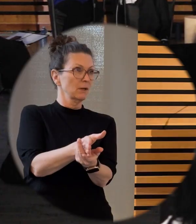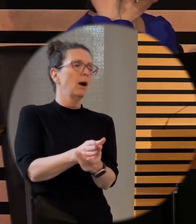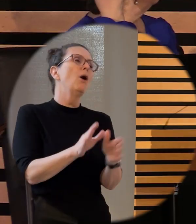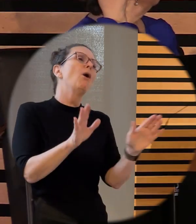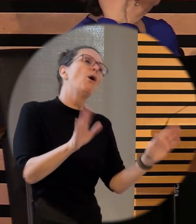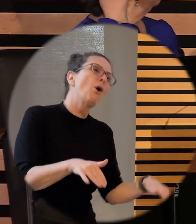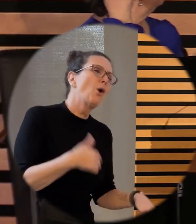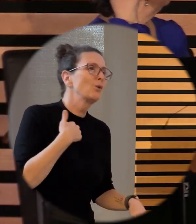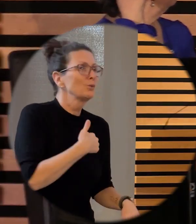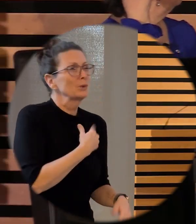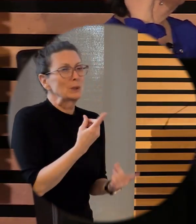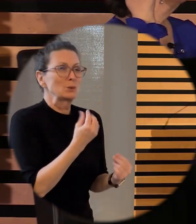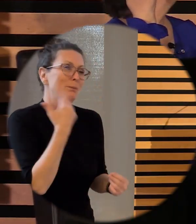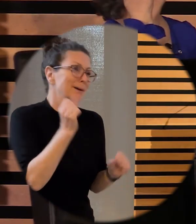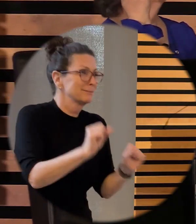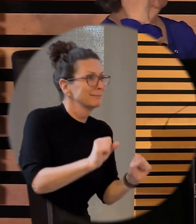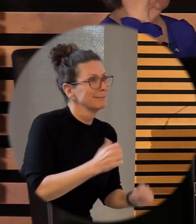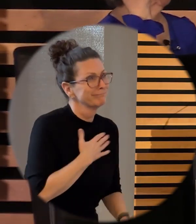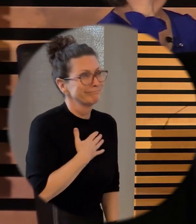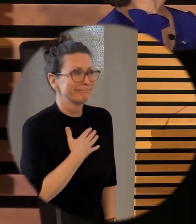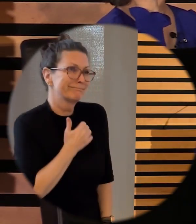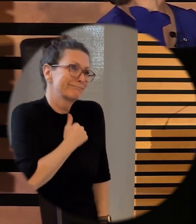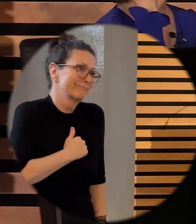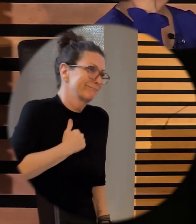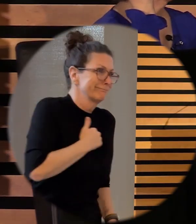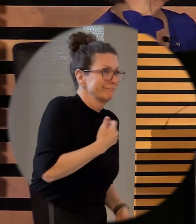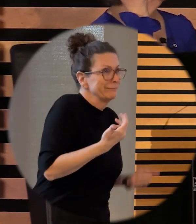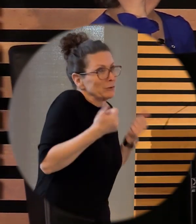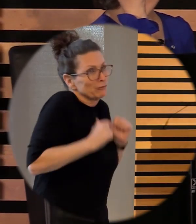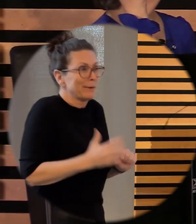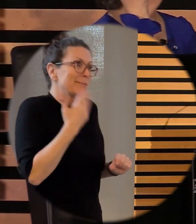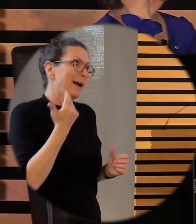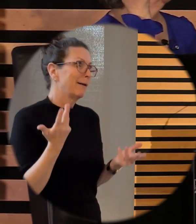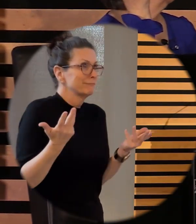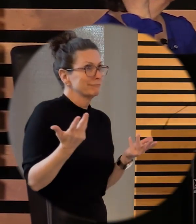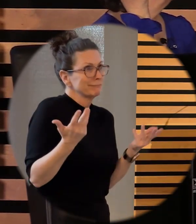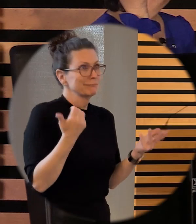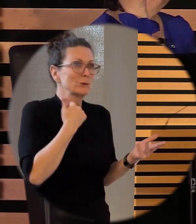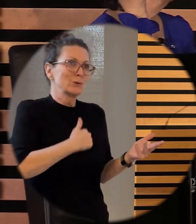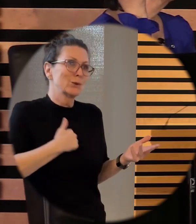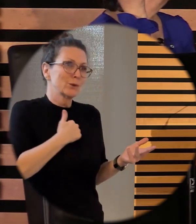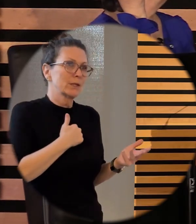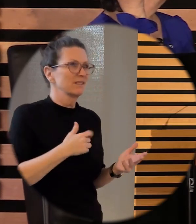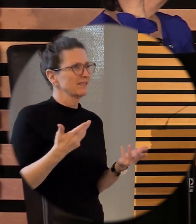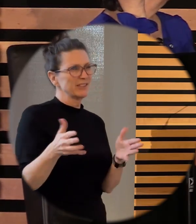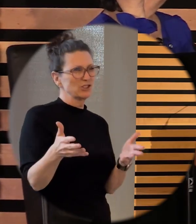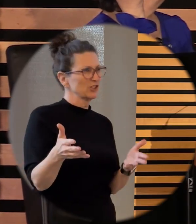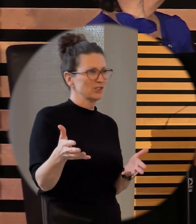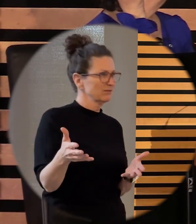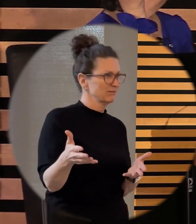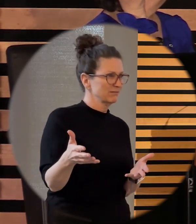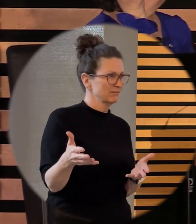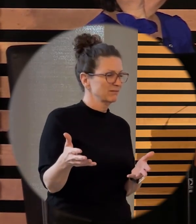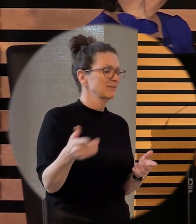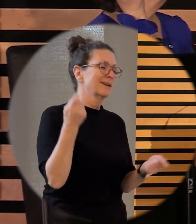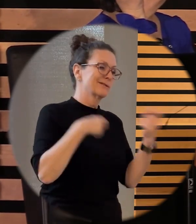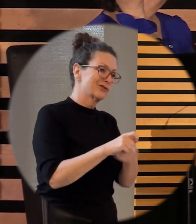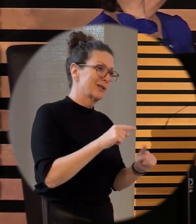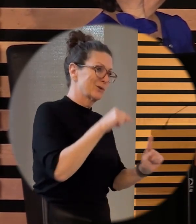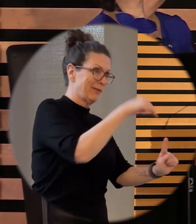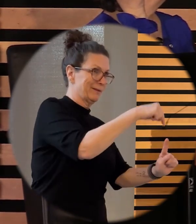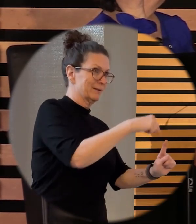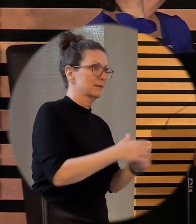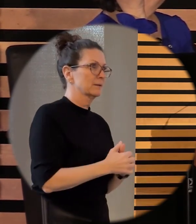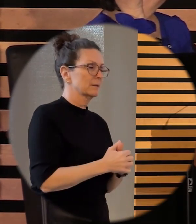is we are doing the best we can. And I think the story I want us to all say is that while I may not